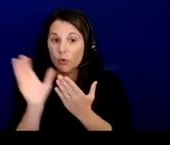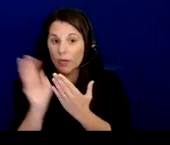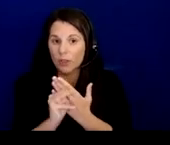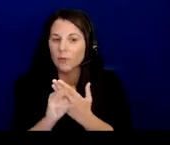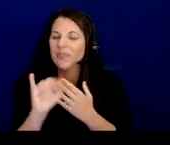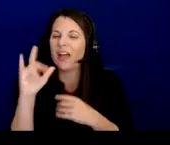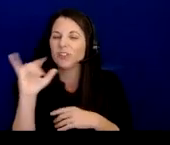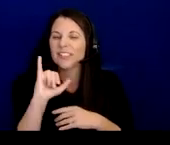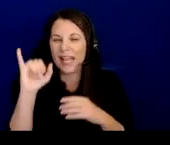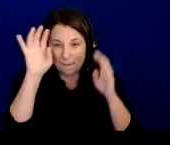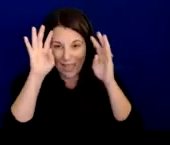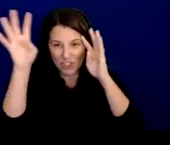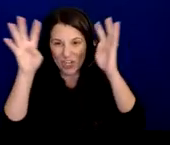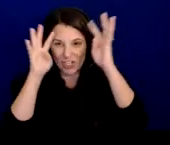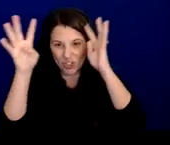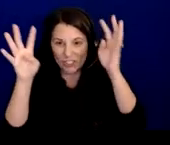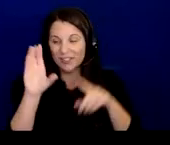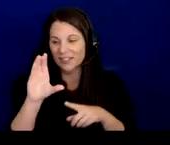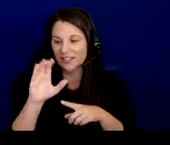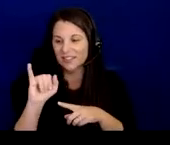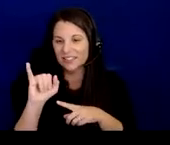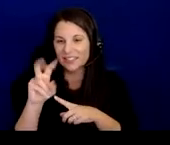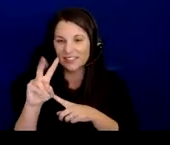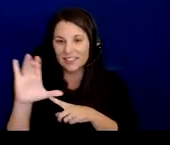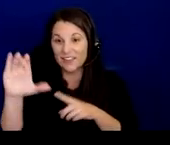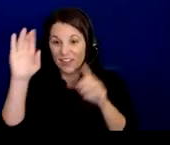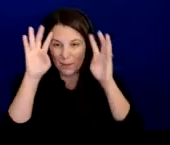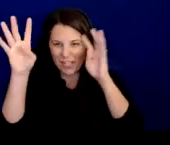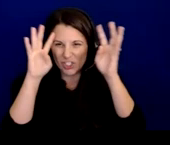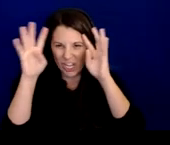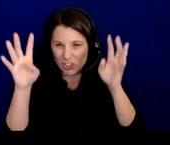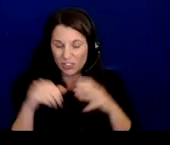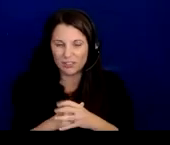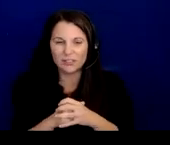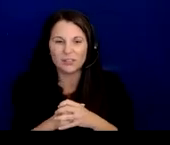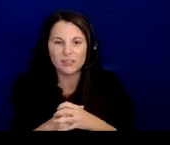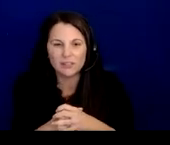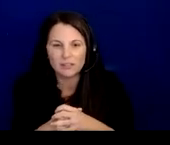civic imagination, but he has talked similar things in the past, giving the